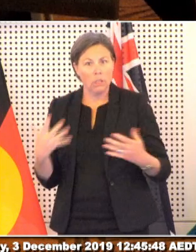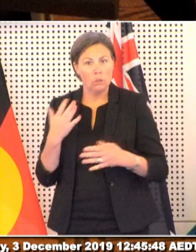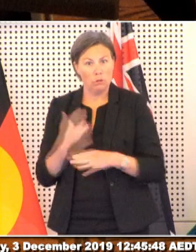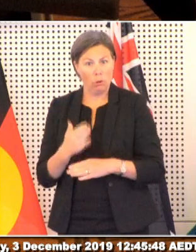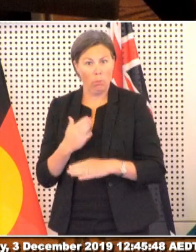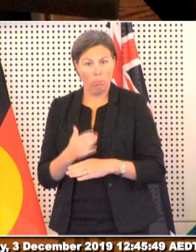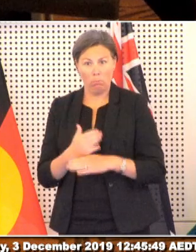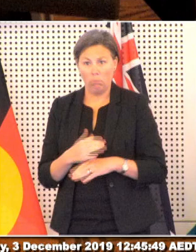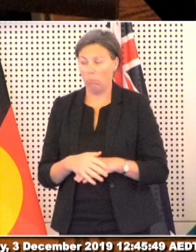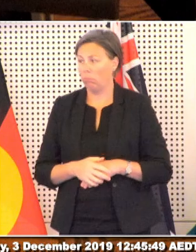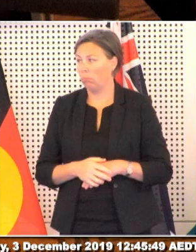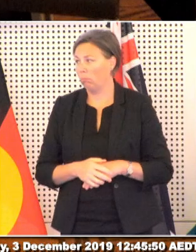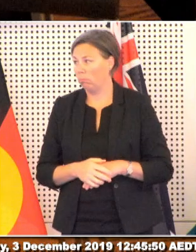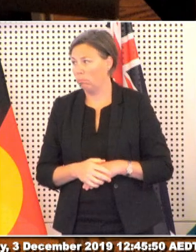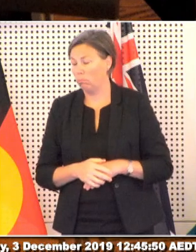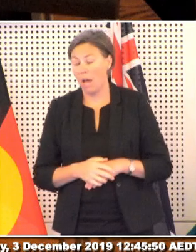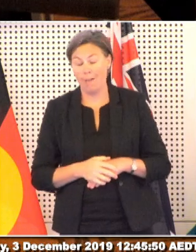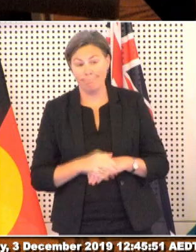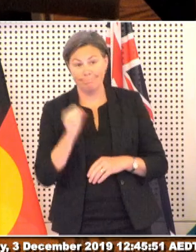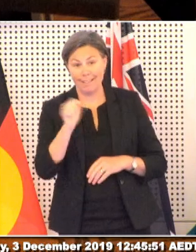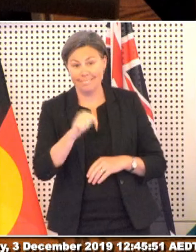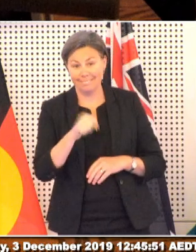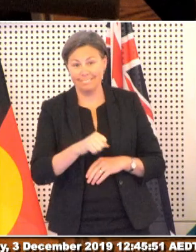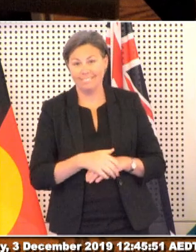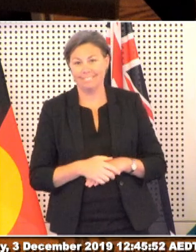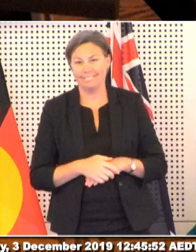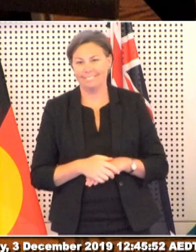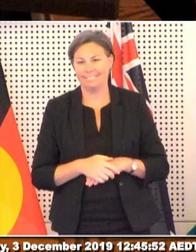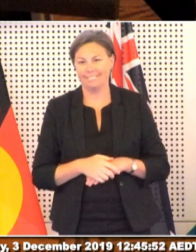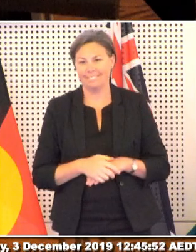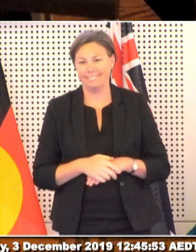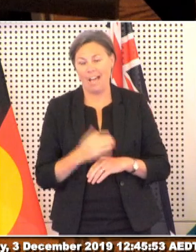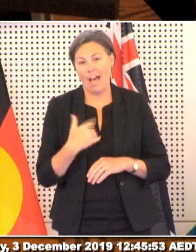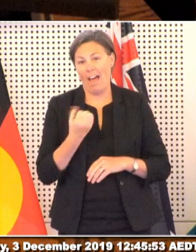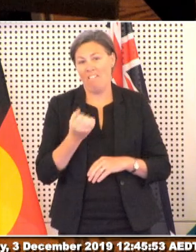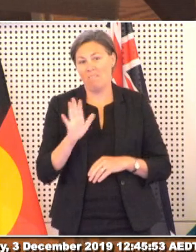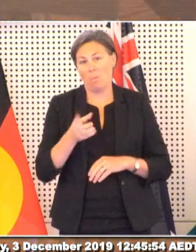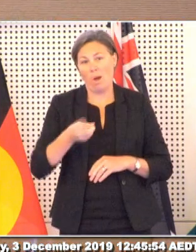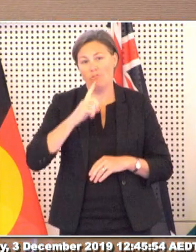It is a very big role but I do have around 100 staff working in the office with me.